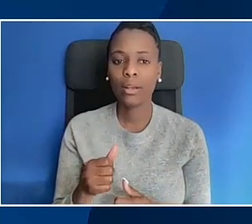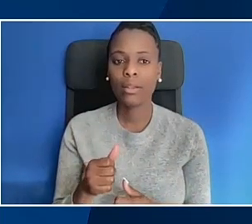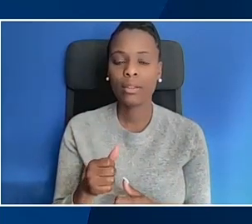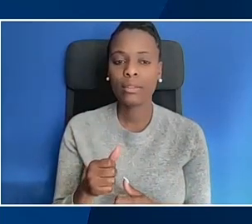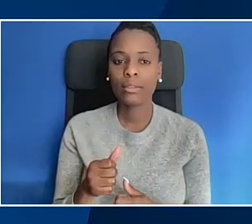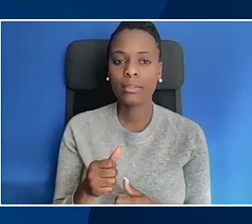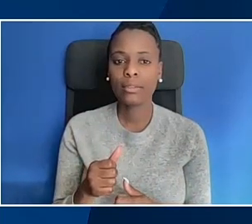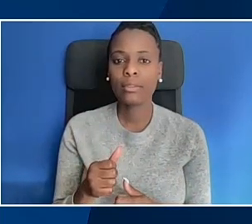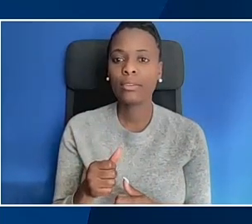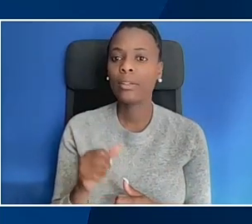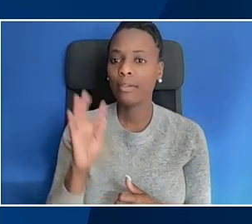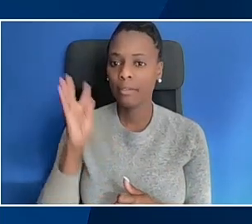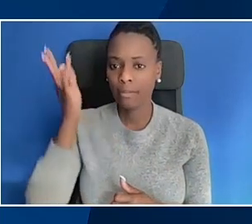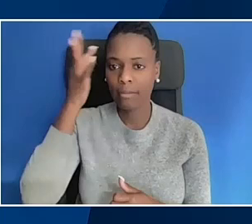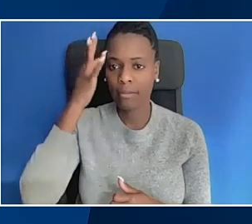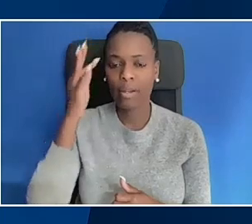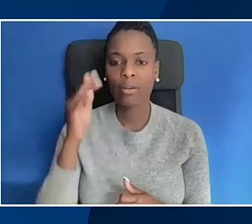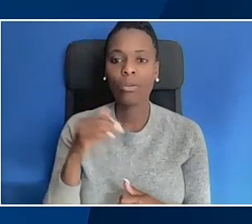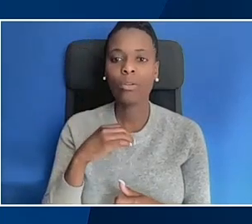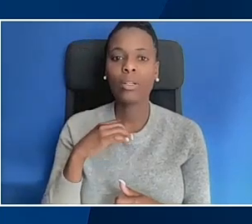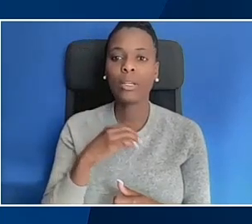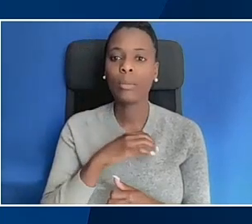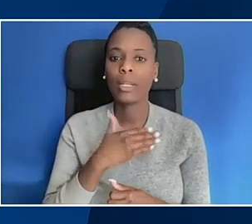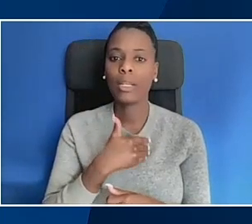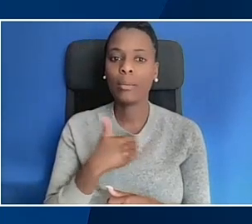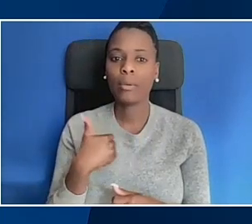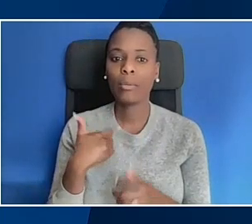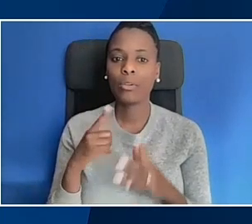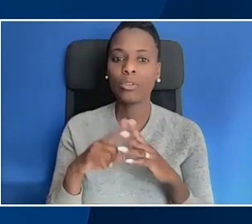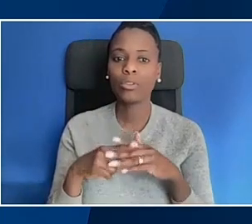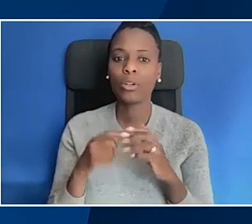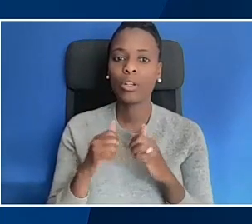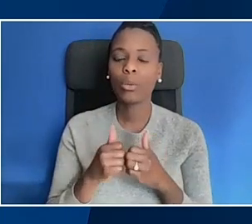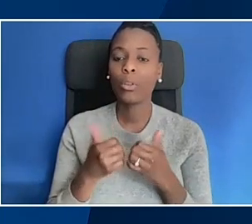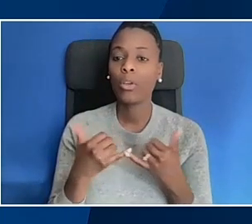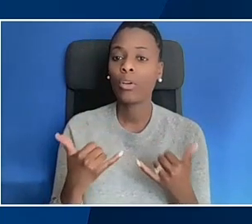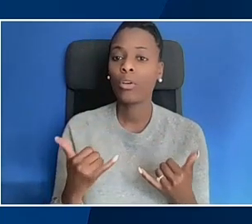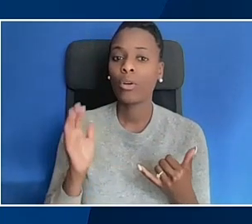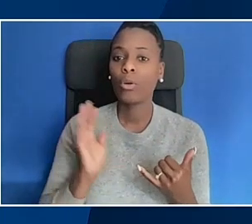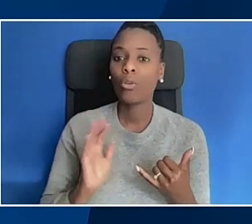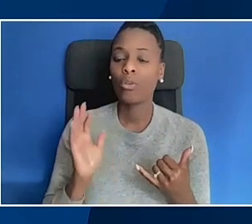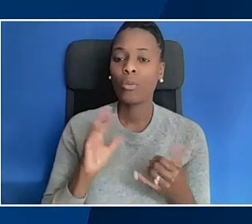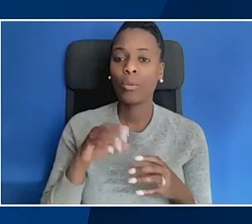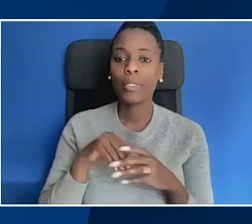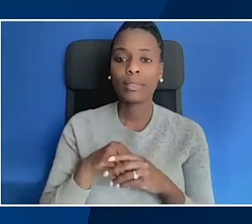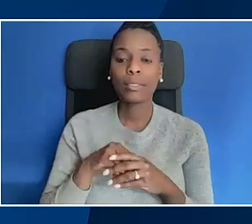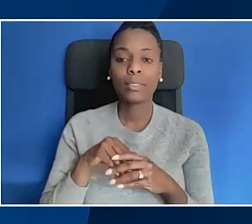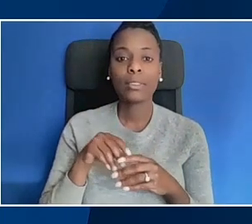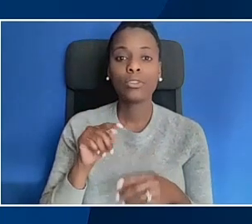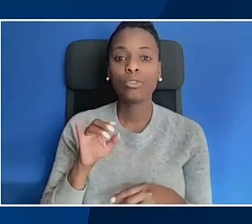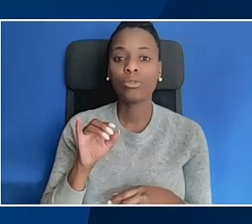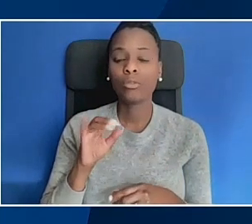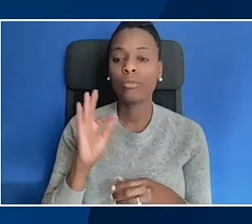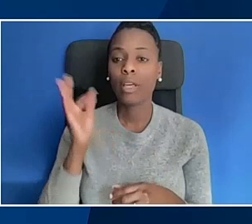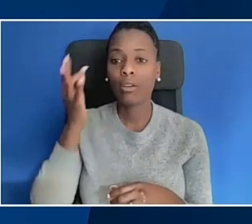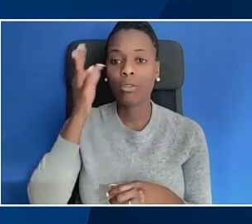subcommittee members, beginning with the current or former participants in the Federal TRIO Program representative, Wade Williams.